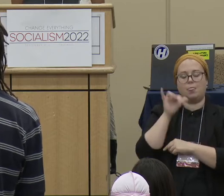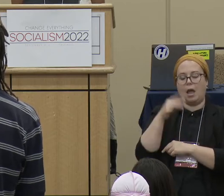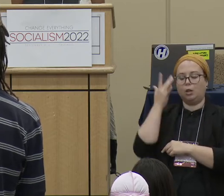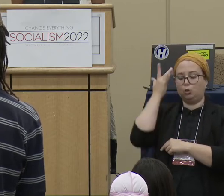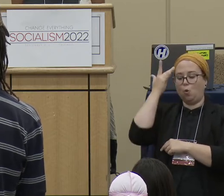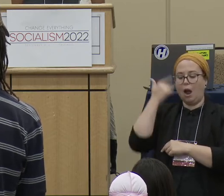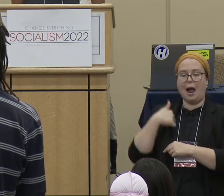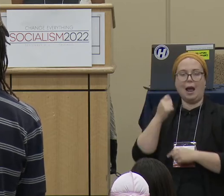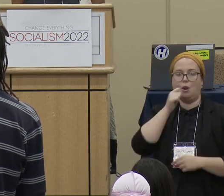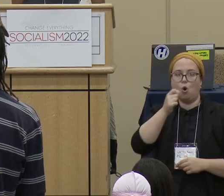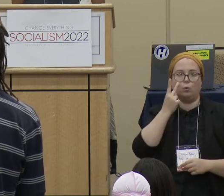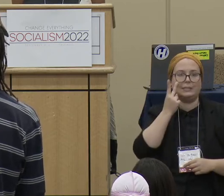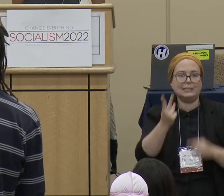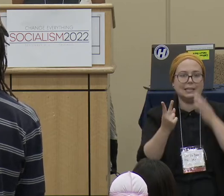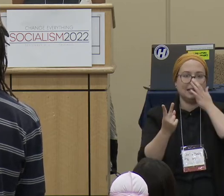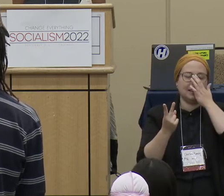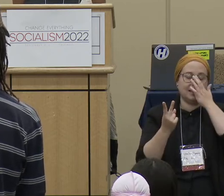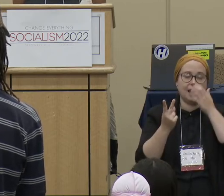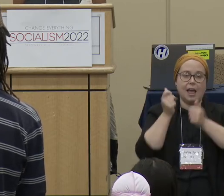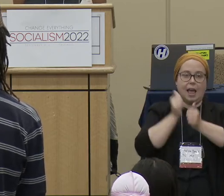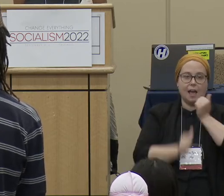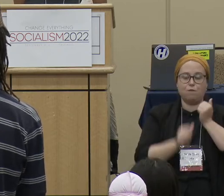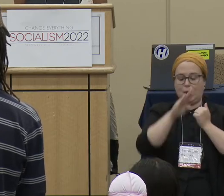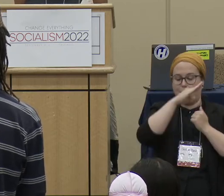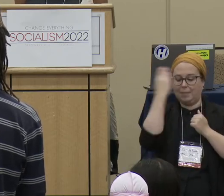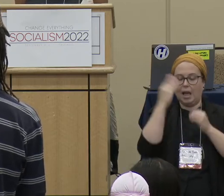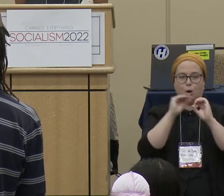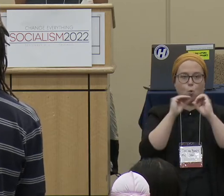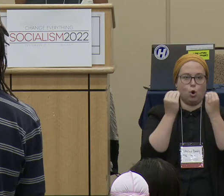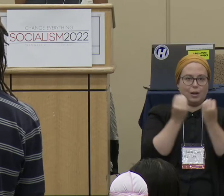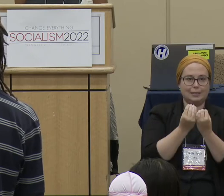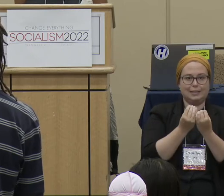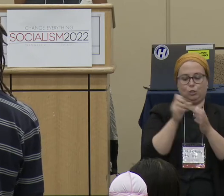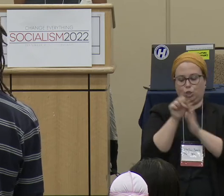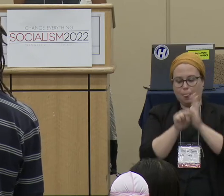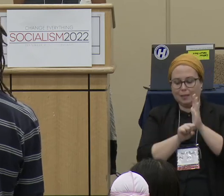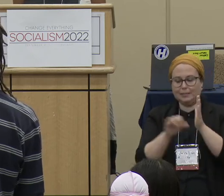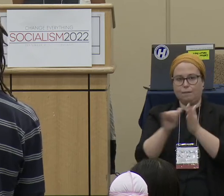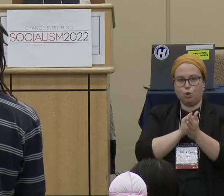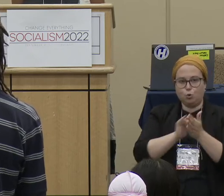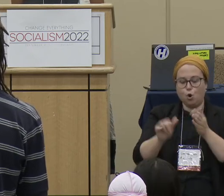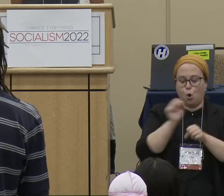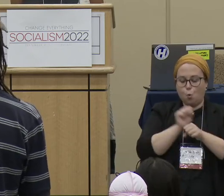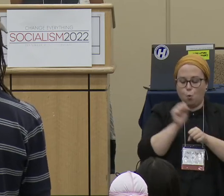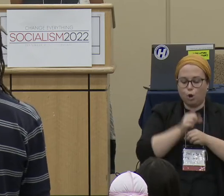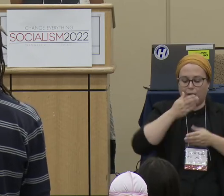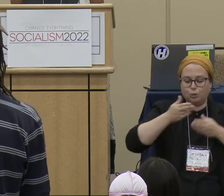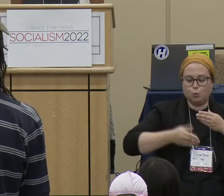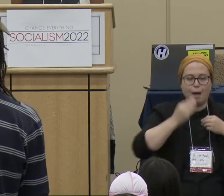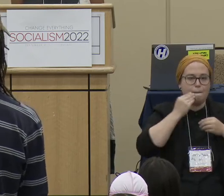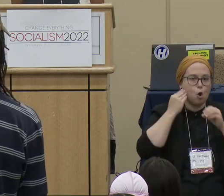understand that. That's why I don't see every Black